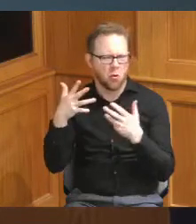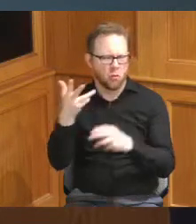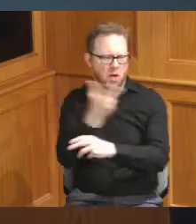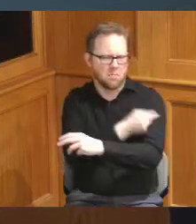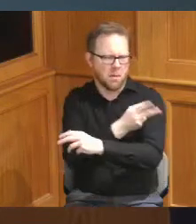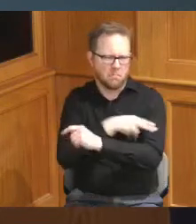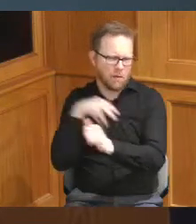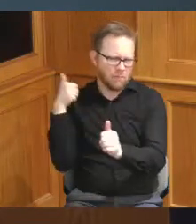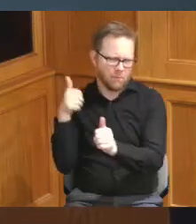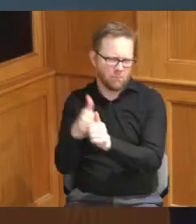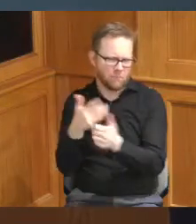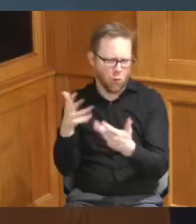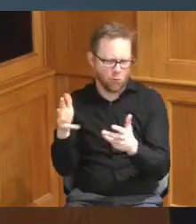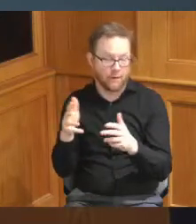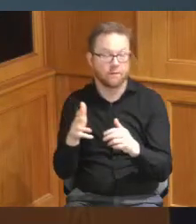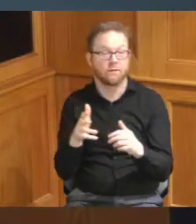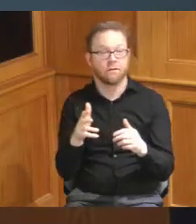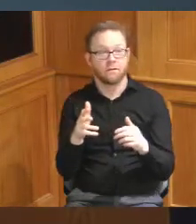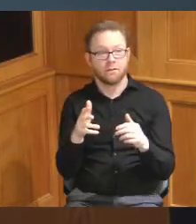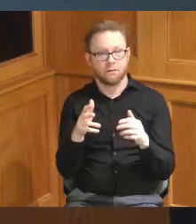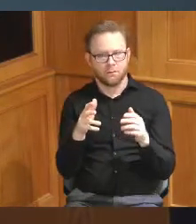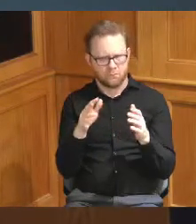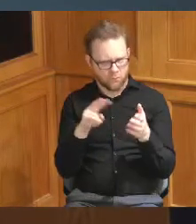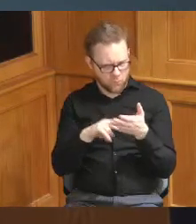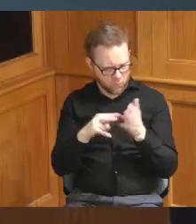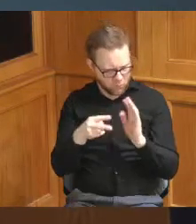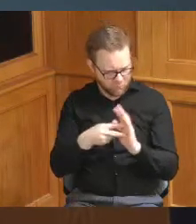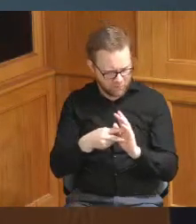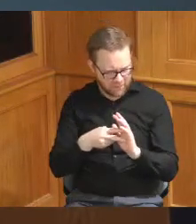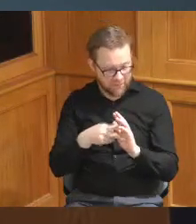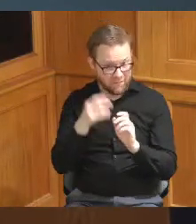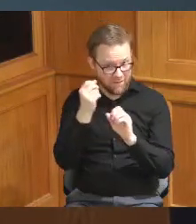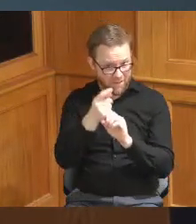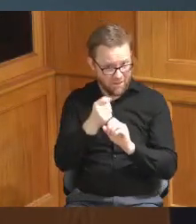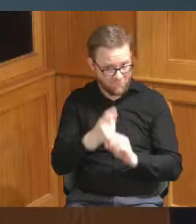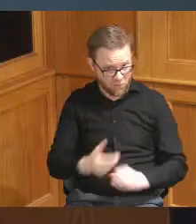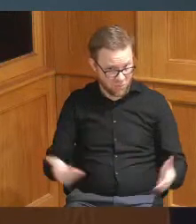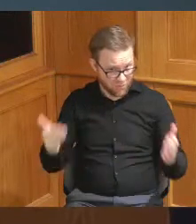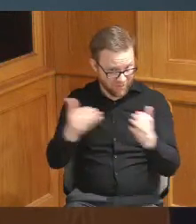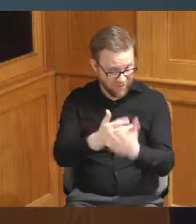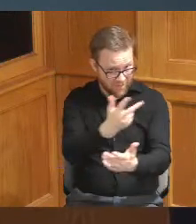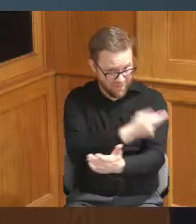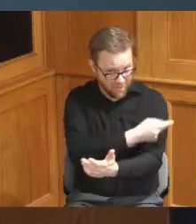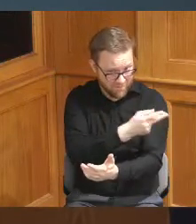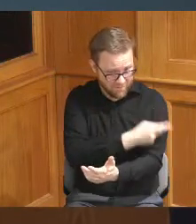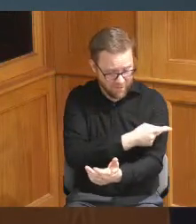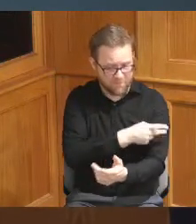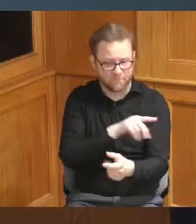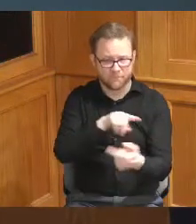so is that the K we have to re-up those I guess that's the question and then what that might cost